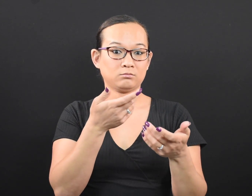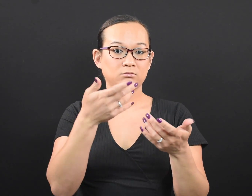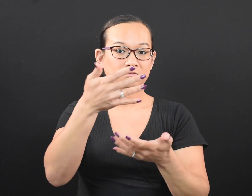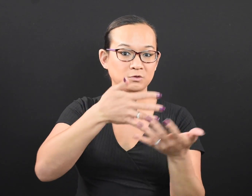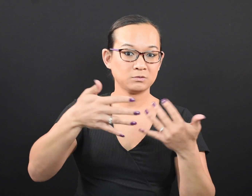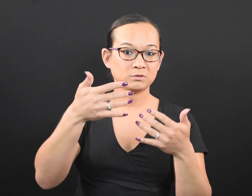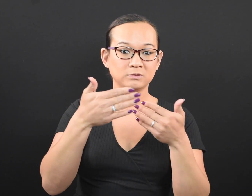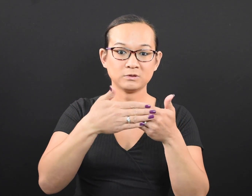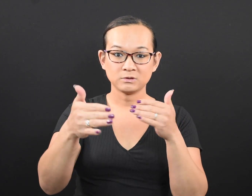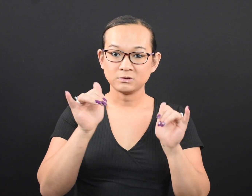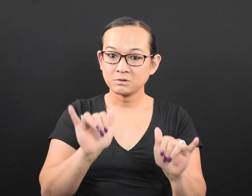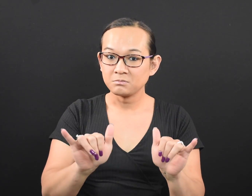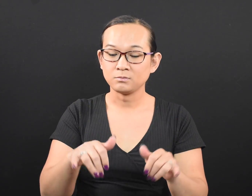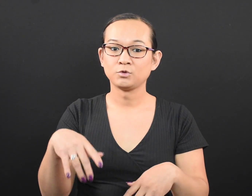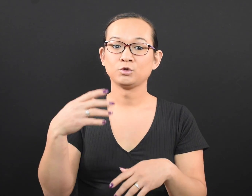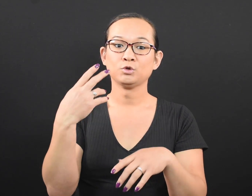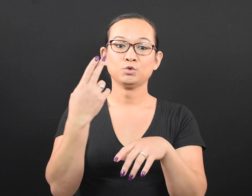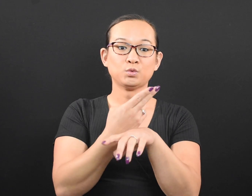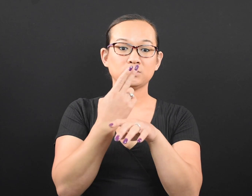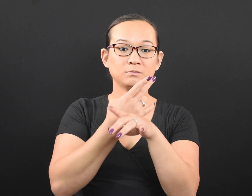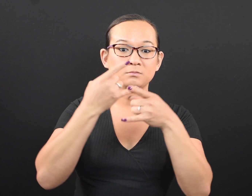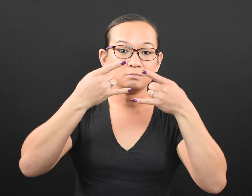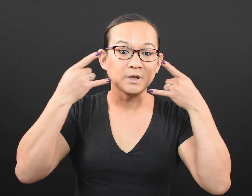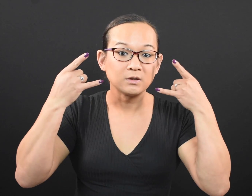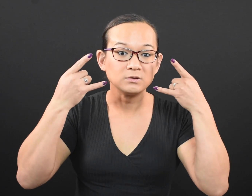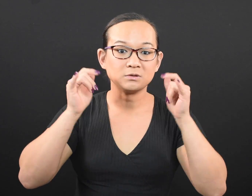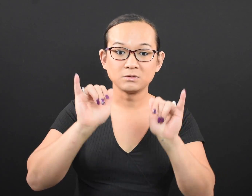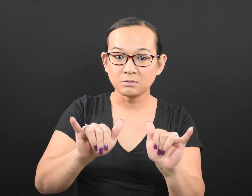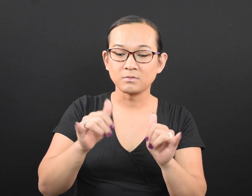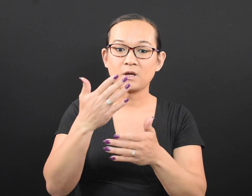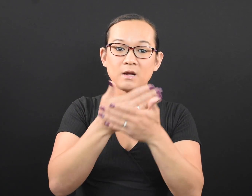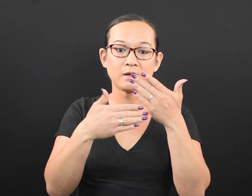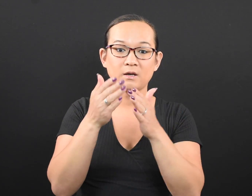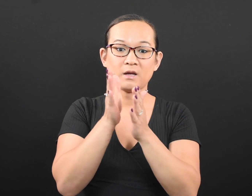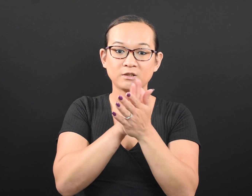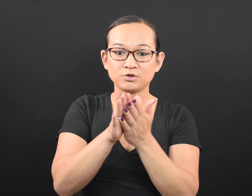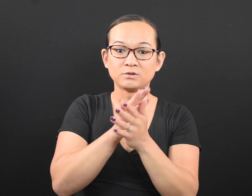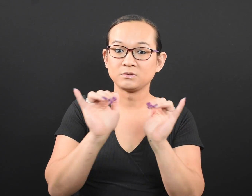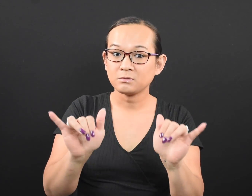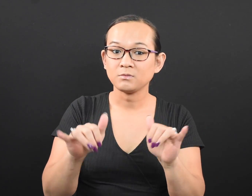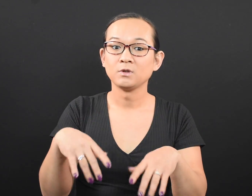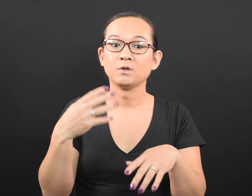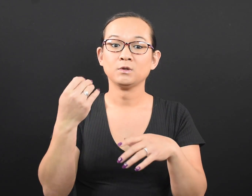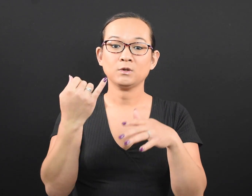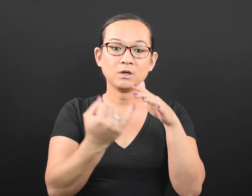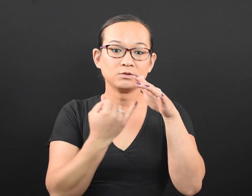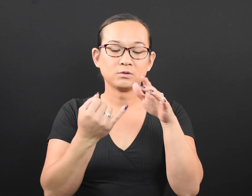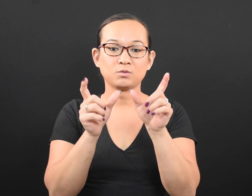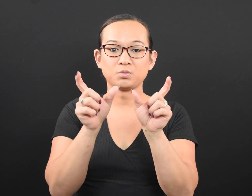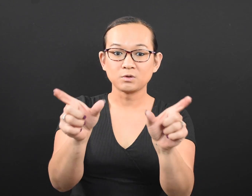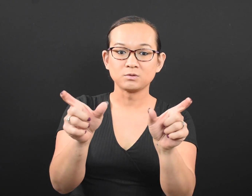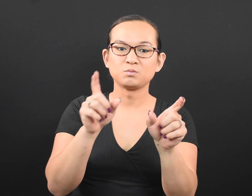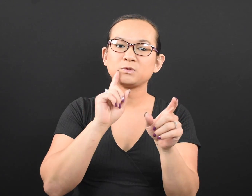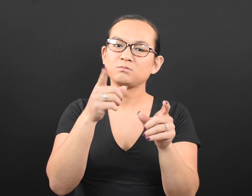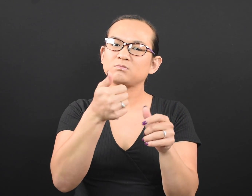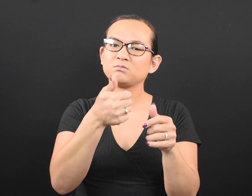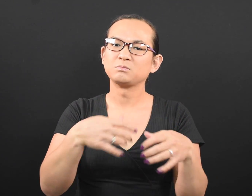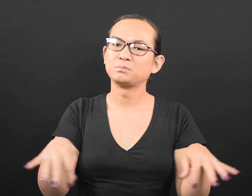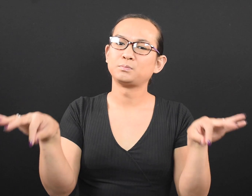such as vaccination, physical distancing, use of masks, hand hygiene, and isolation and quarantine,